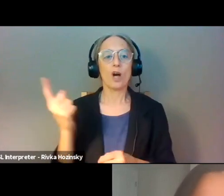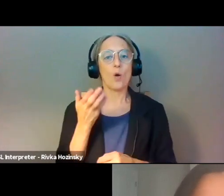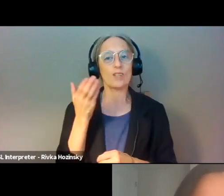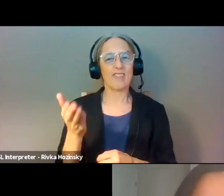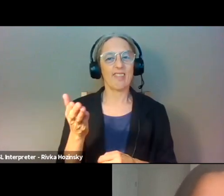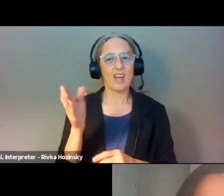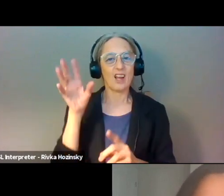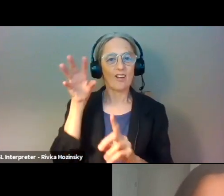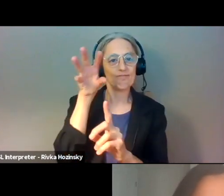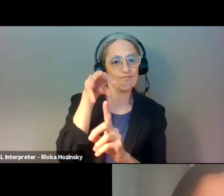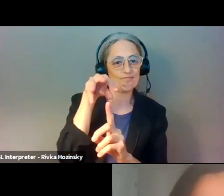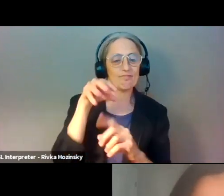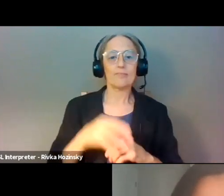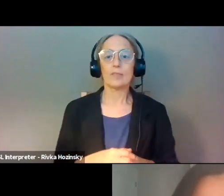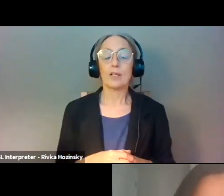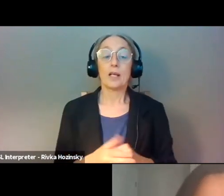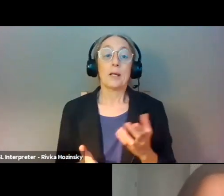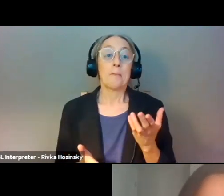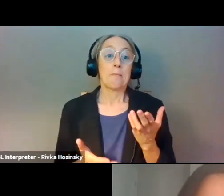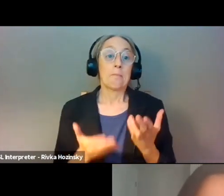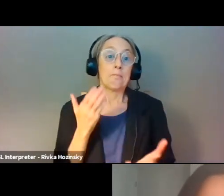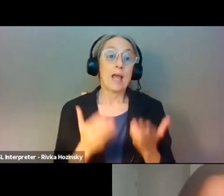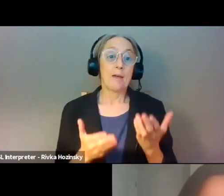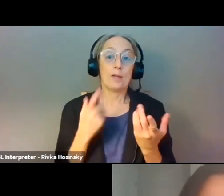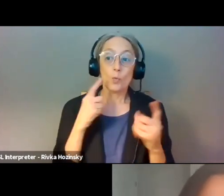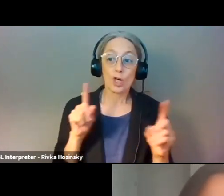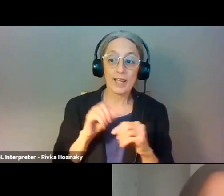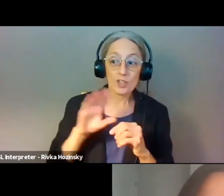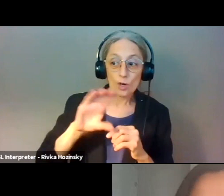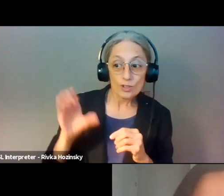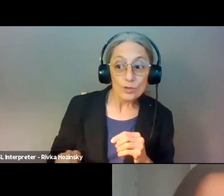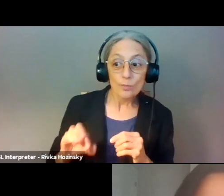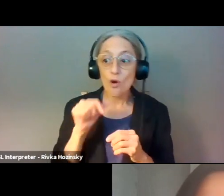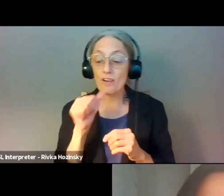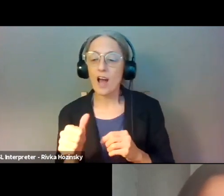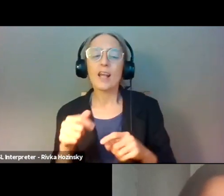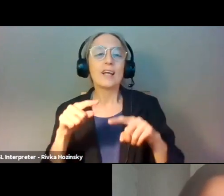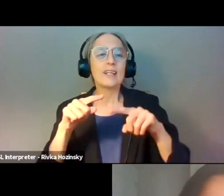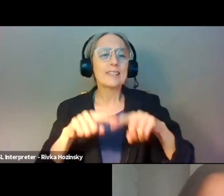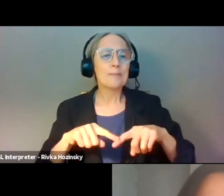It may or may not work for you, depending upon if it was shared slides and media,